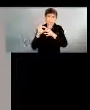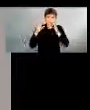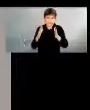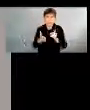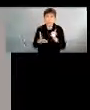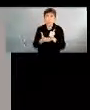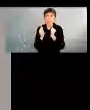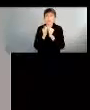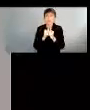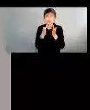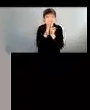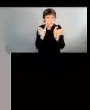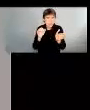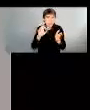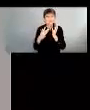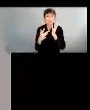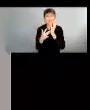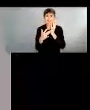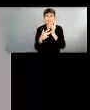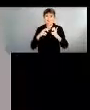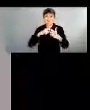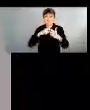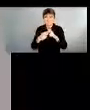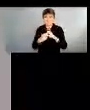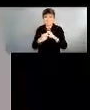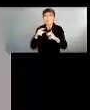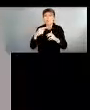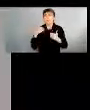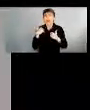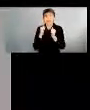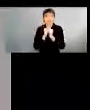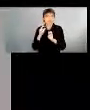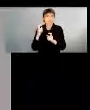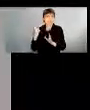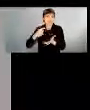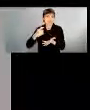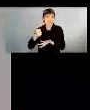you may have for the grants team. Van will either assist you directly or ensure you reach